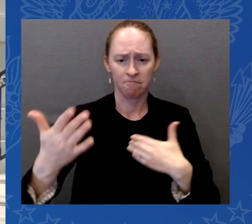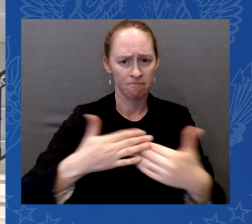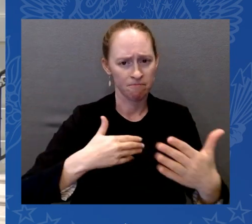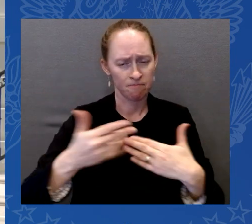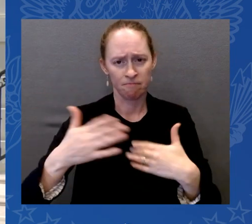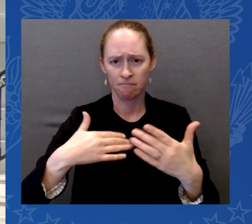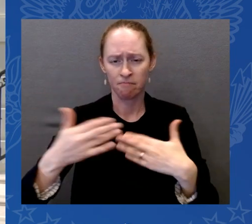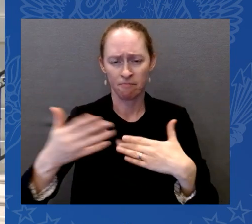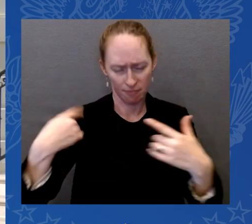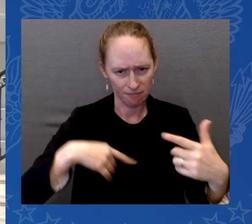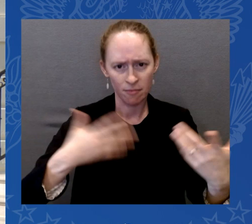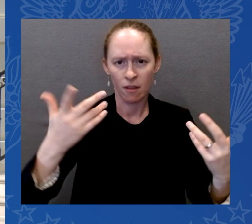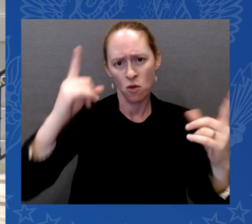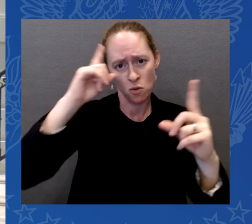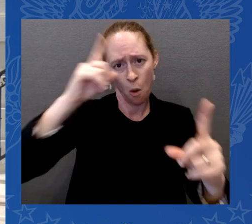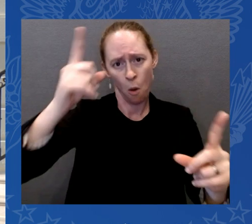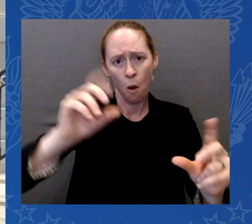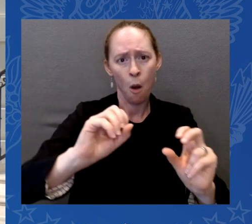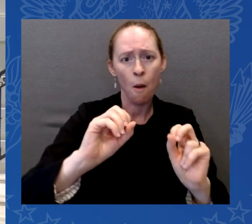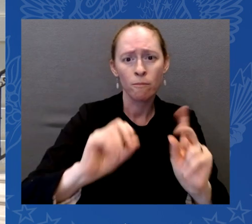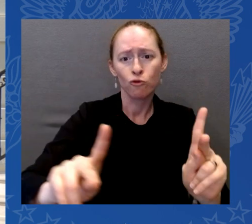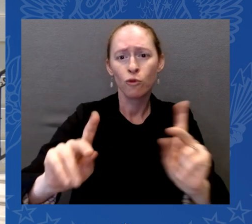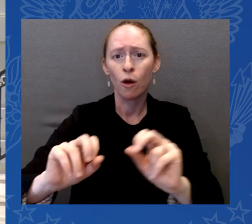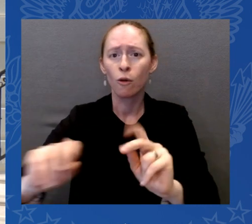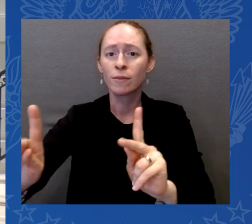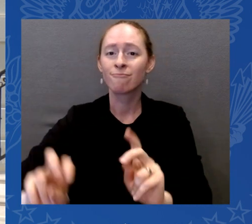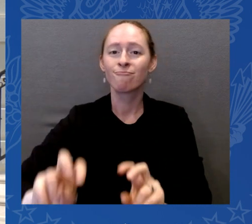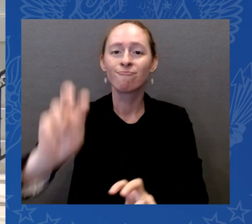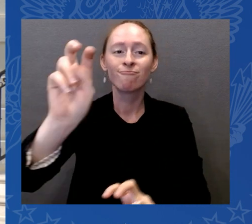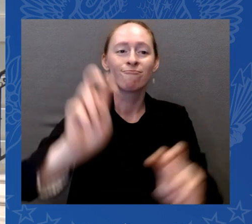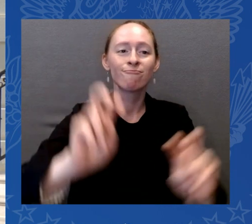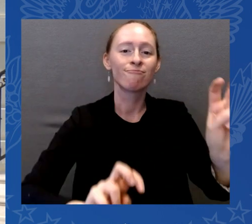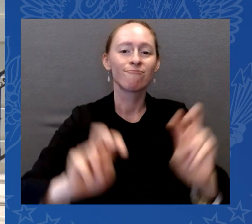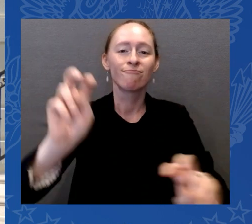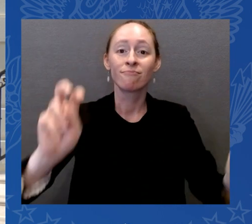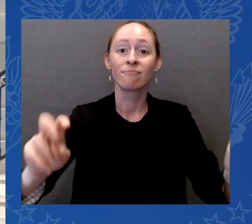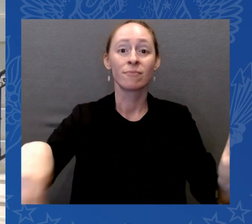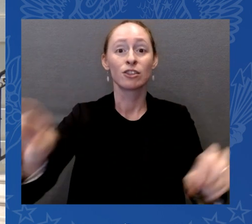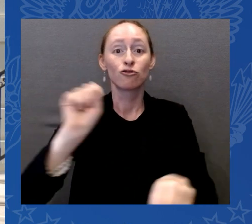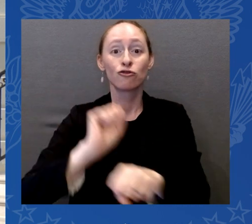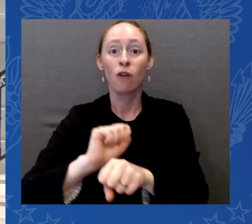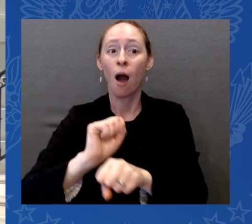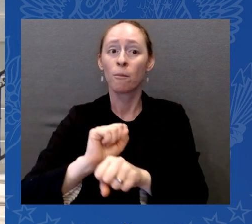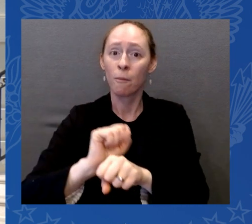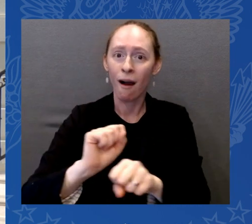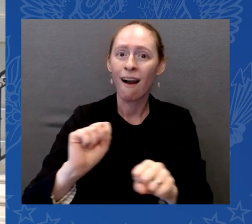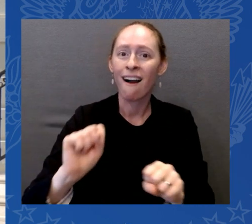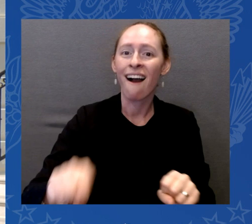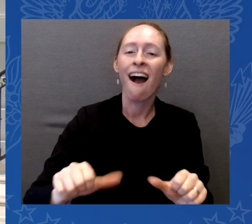Over the past. Over the past year and a half